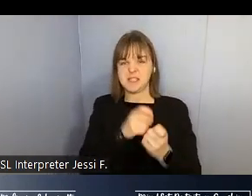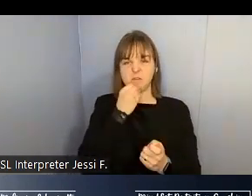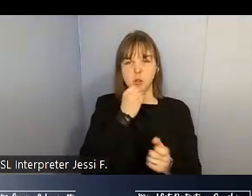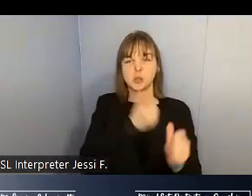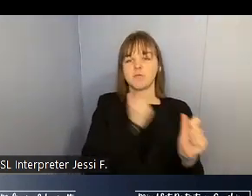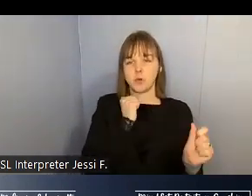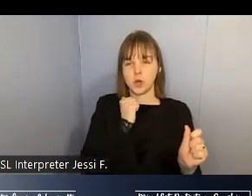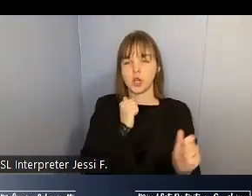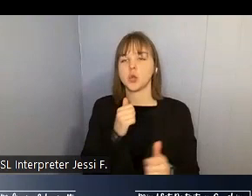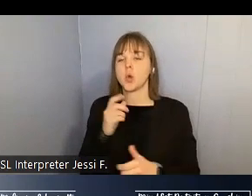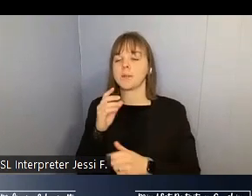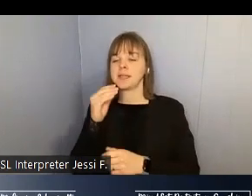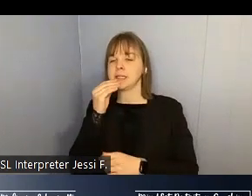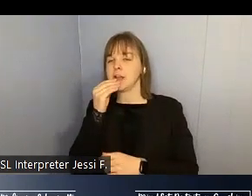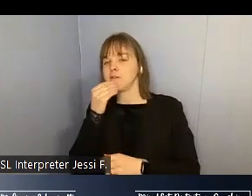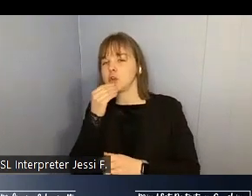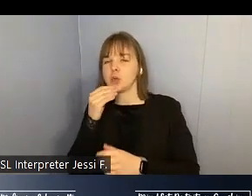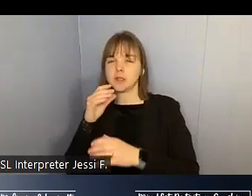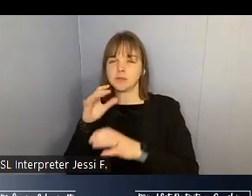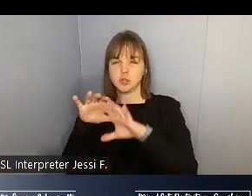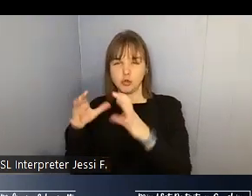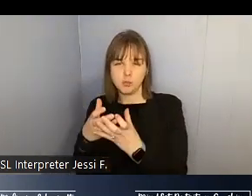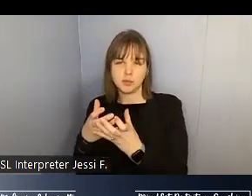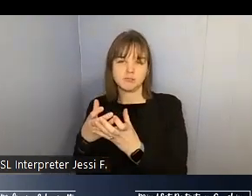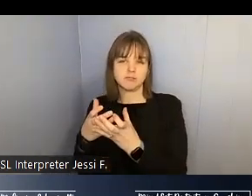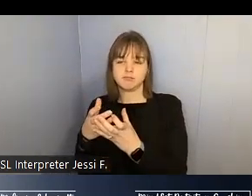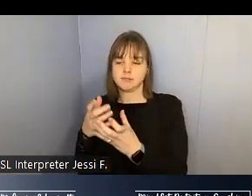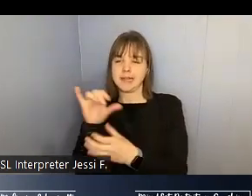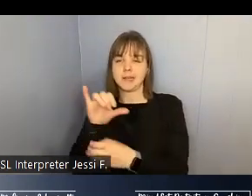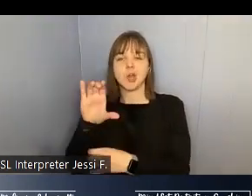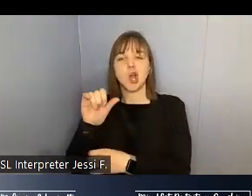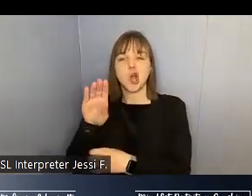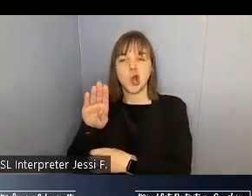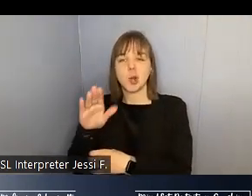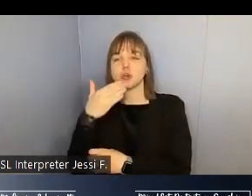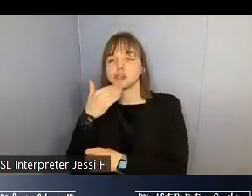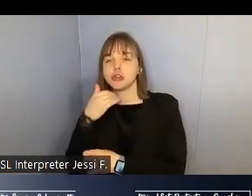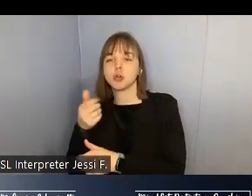Or they put a time limit on it. But it's all about energy balance. And unfortunately, the problem with these diets